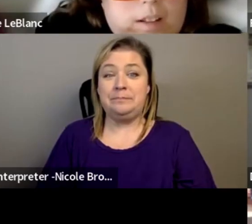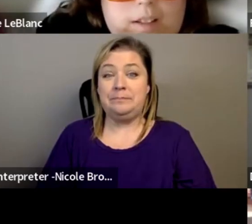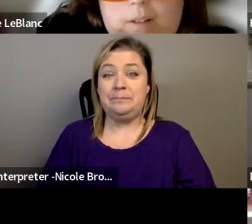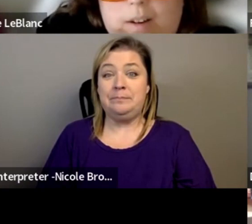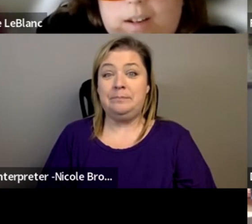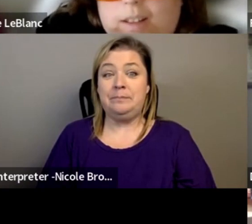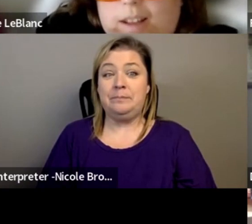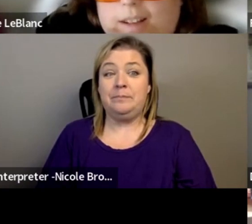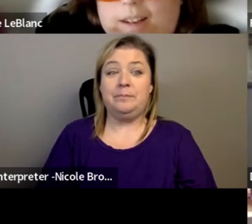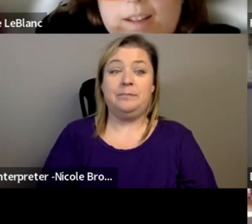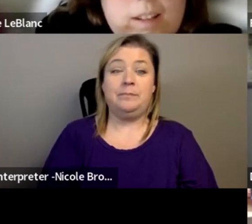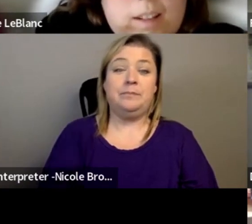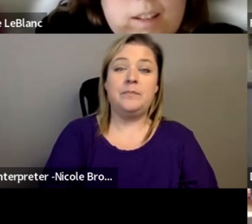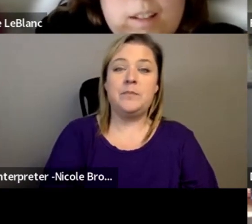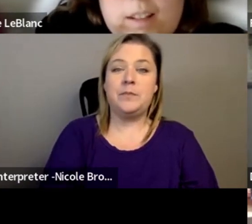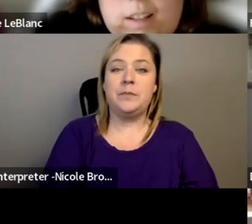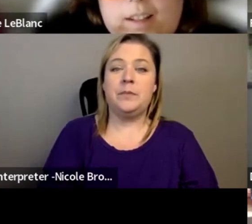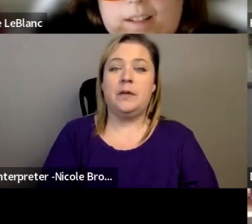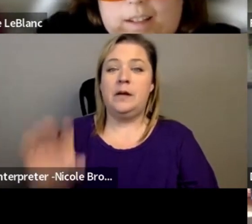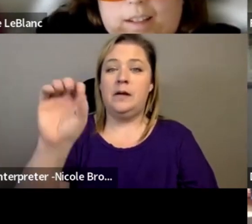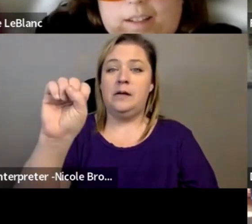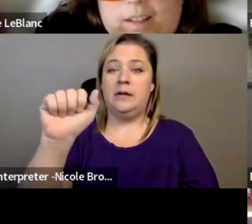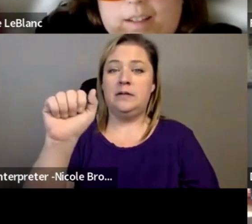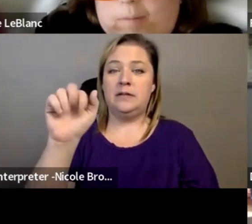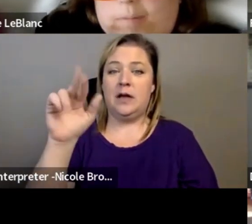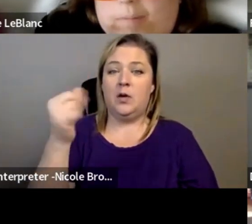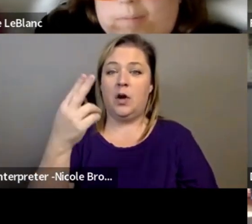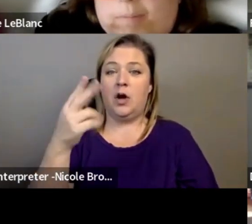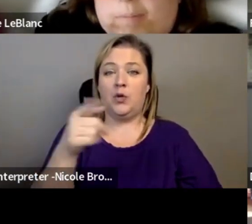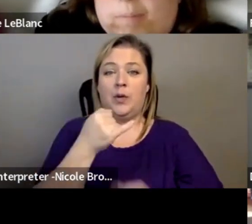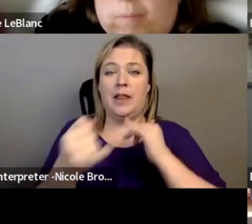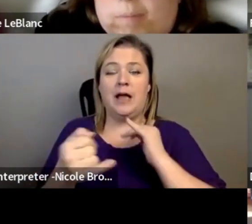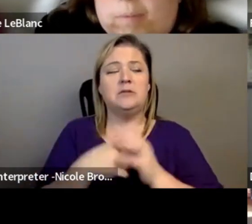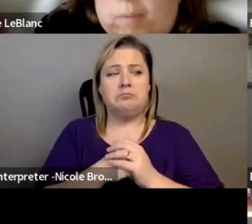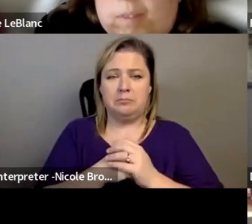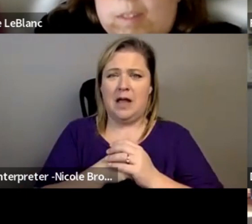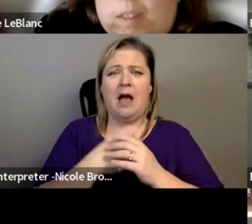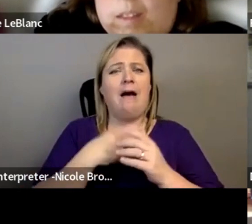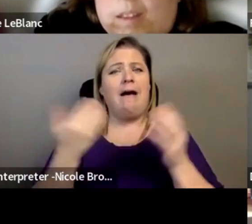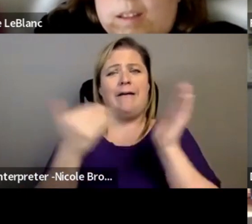Nicole LeBlanc: Sorry, your last? Yeah, Sarah Blahovec: I agree with what everyone else has said. Um,